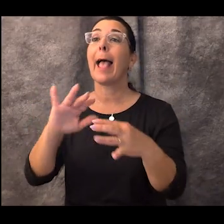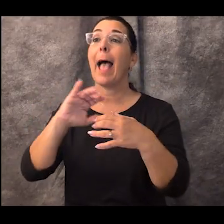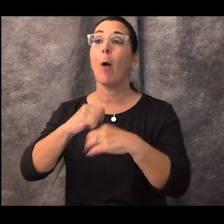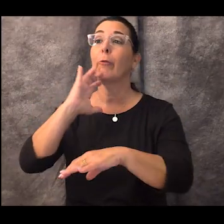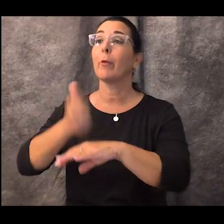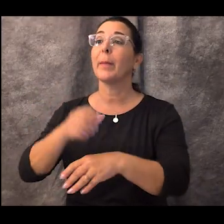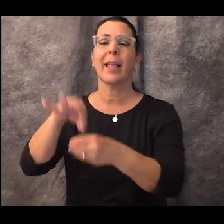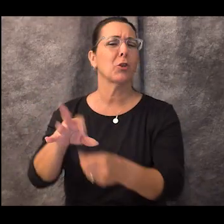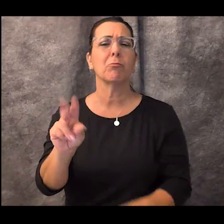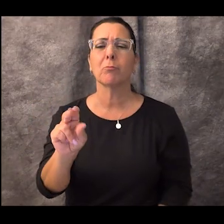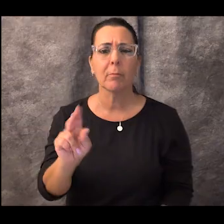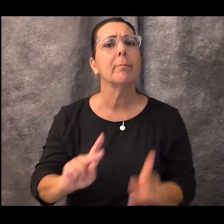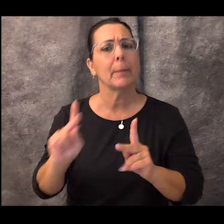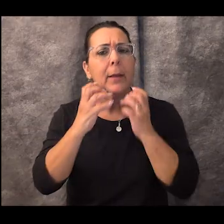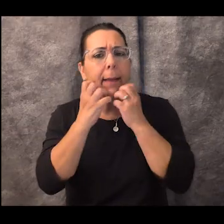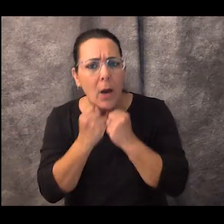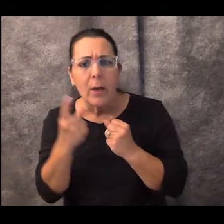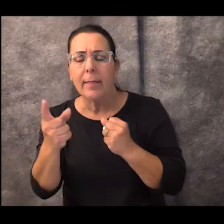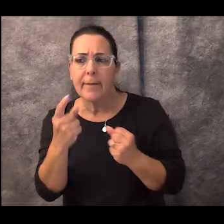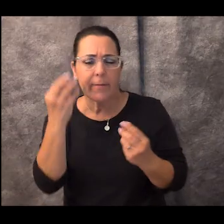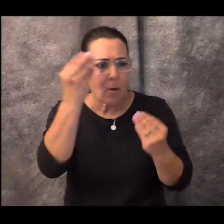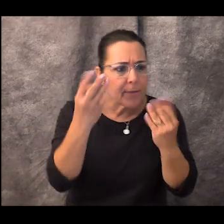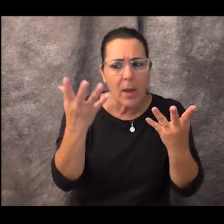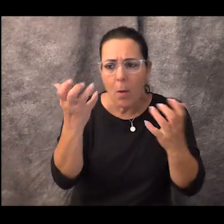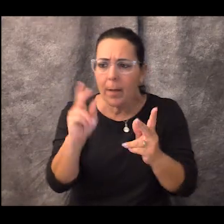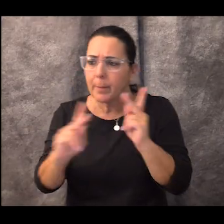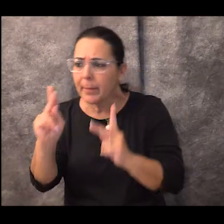and they want voters to be able to vote, but they don't know us better than we do.